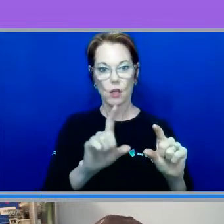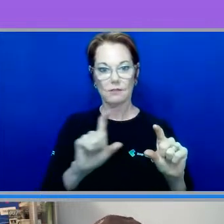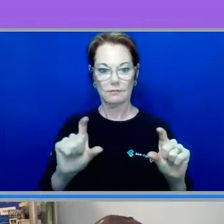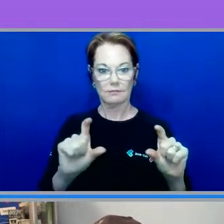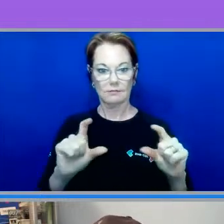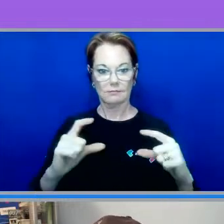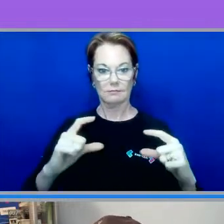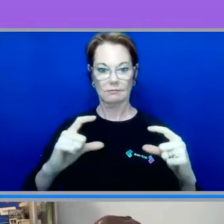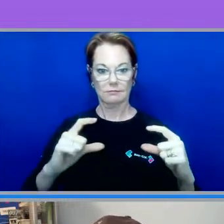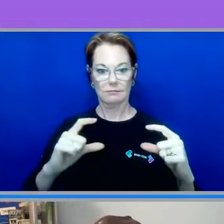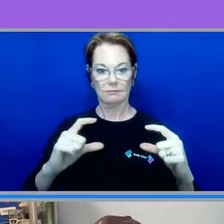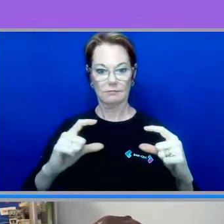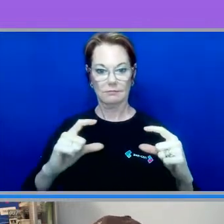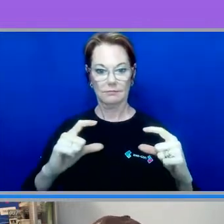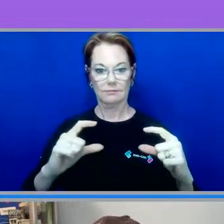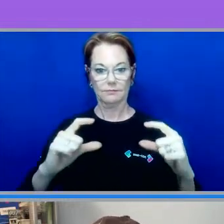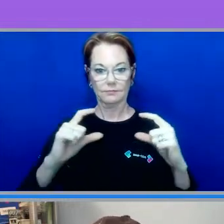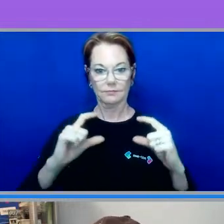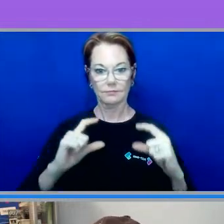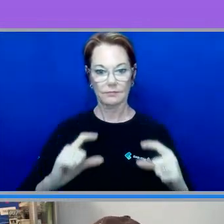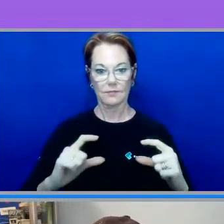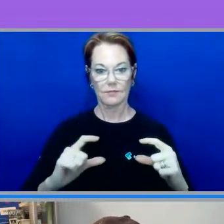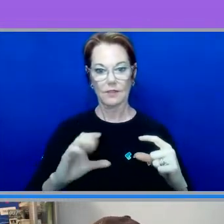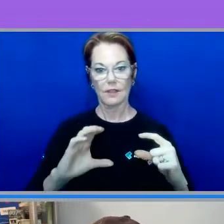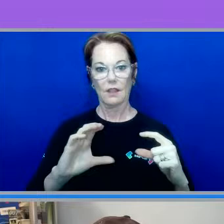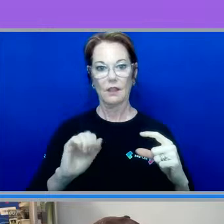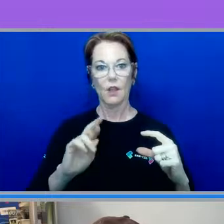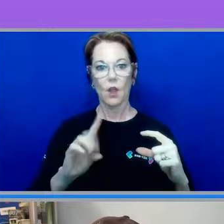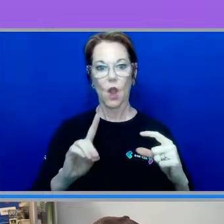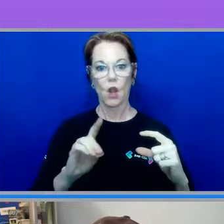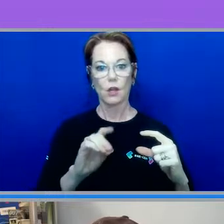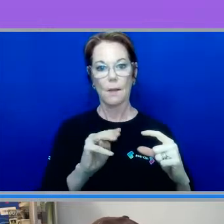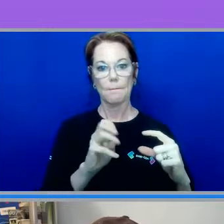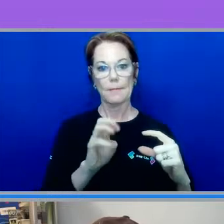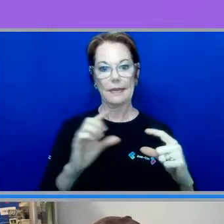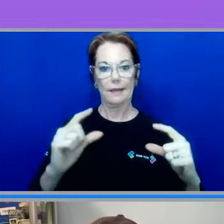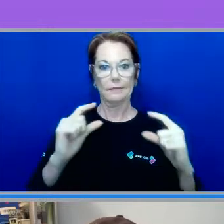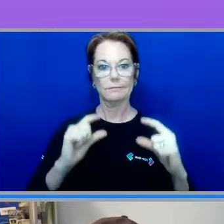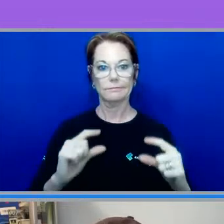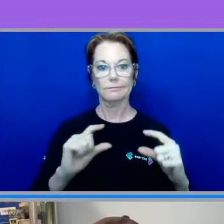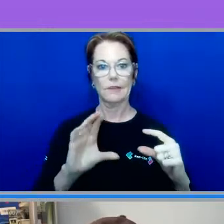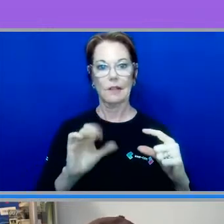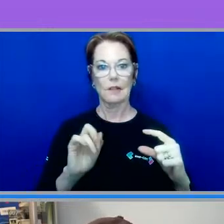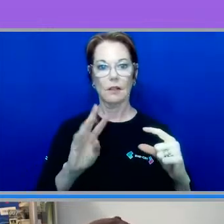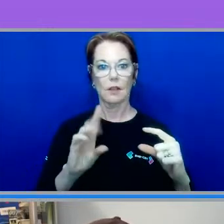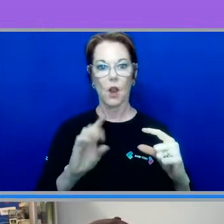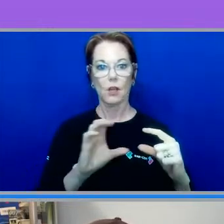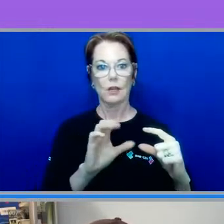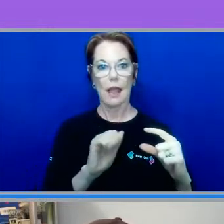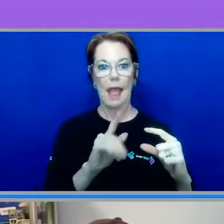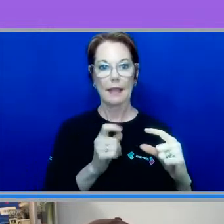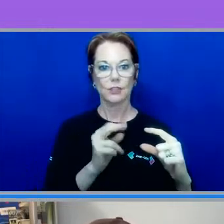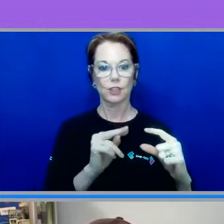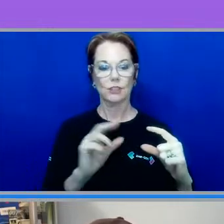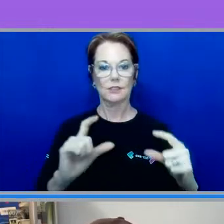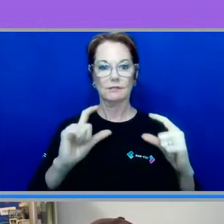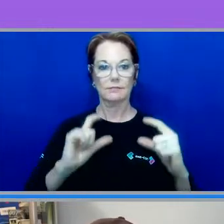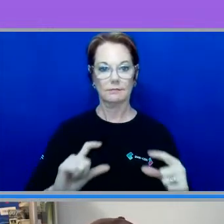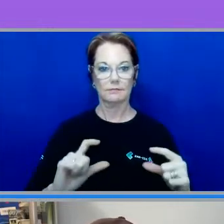here. And there's a few children of this component. I've got card media, I've got card content,